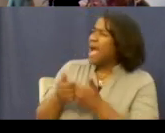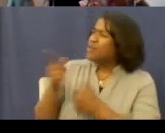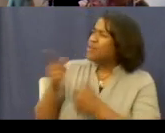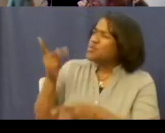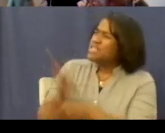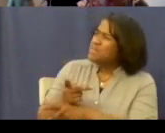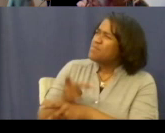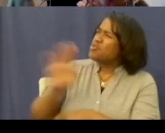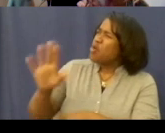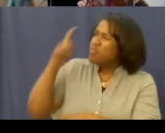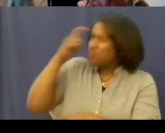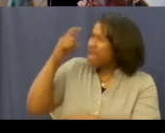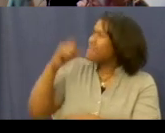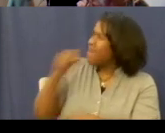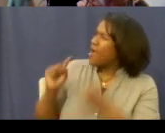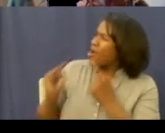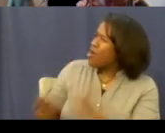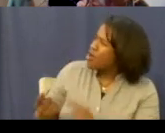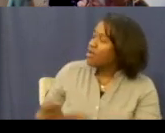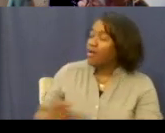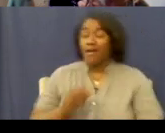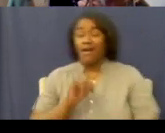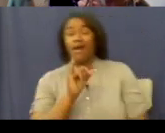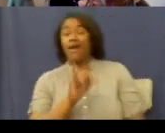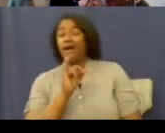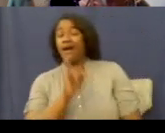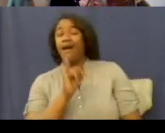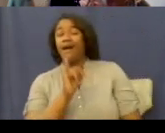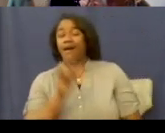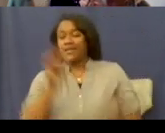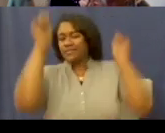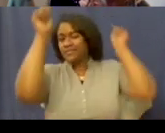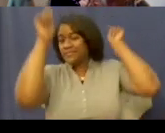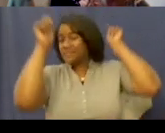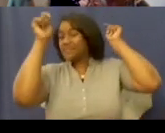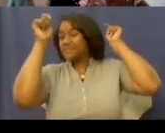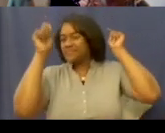Nina Schor: Oh, well you wear a hat. You know how kids wear a helmet